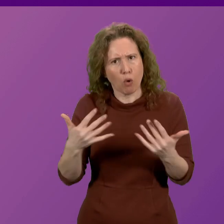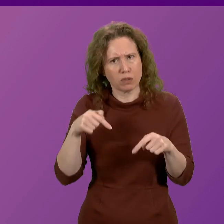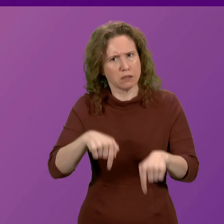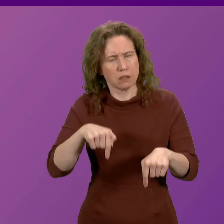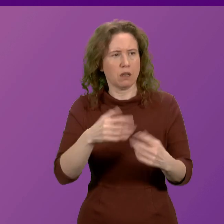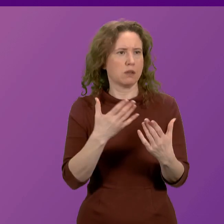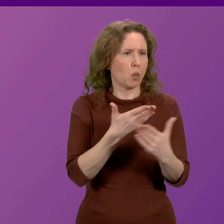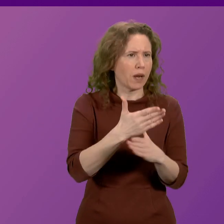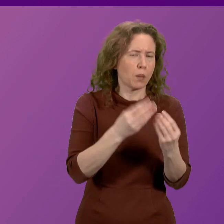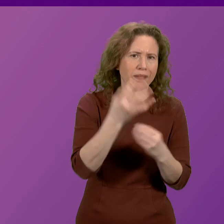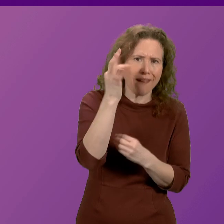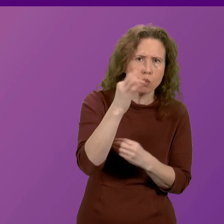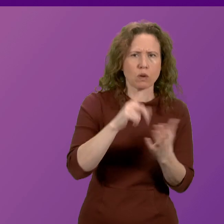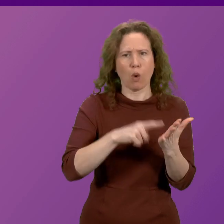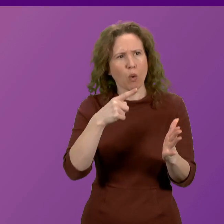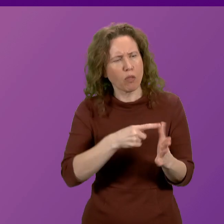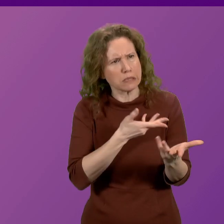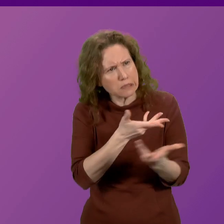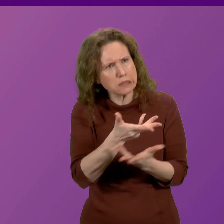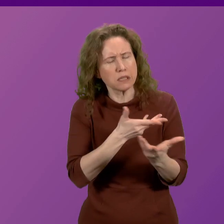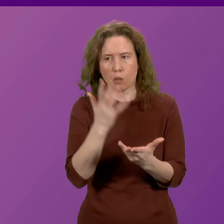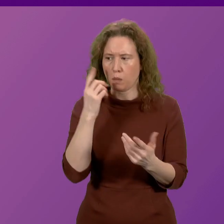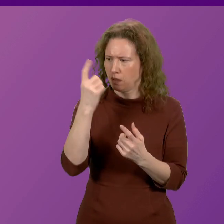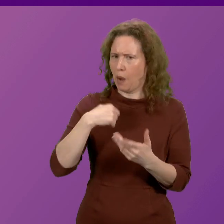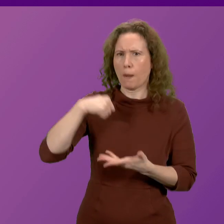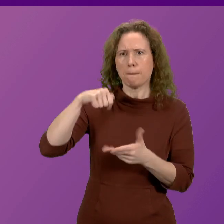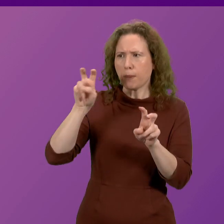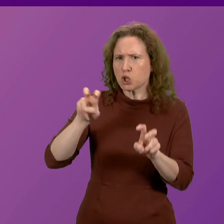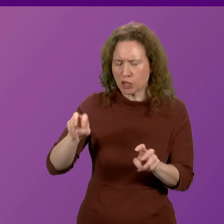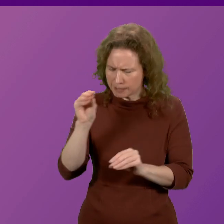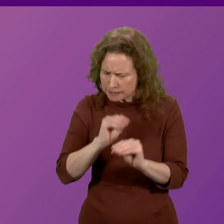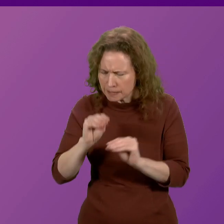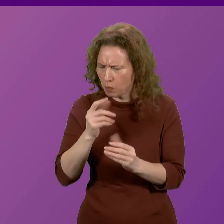colleagues as we have undertaken the budget dialogue that I promised would be undertaken.